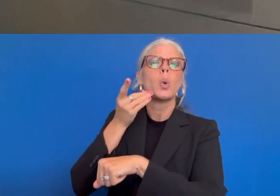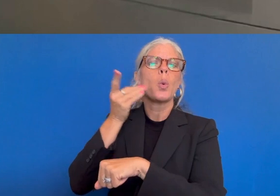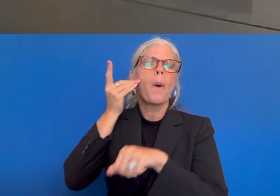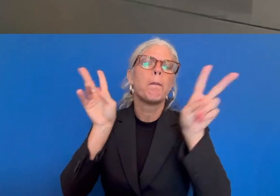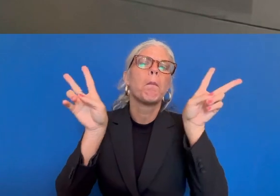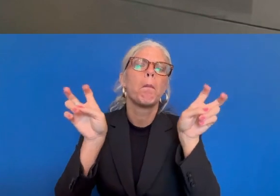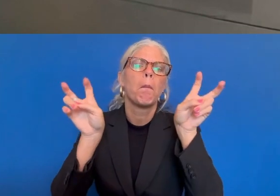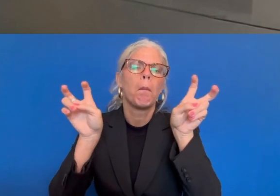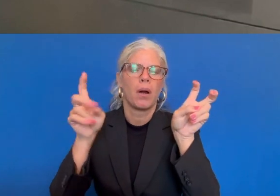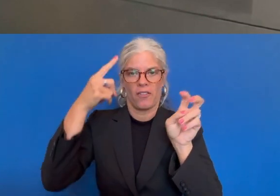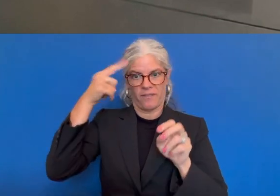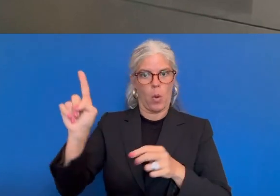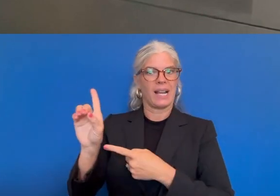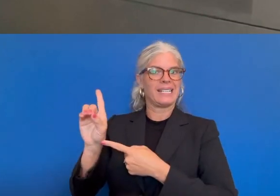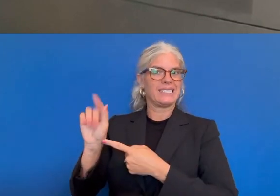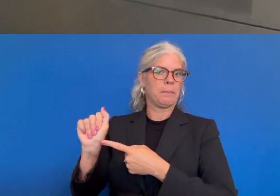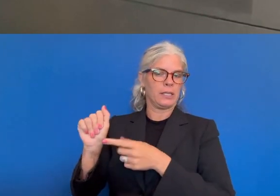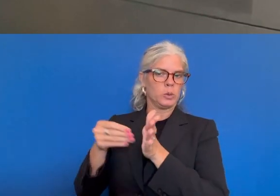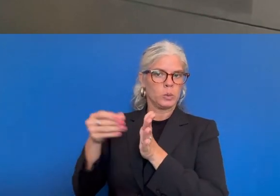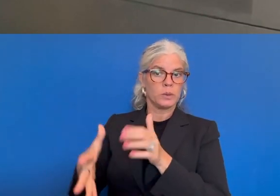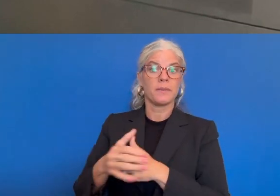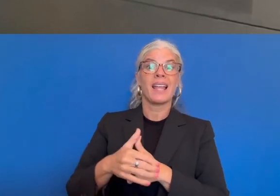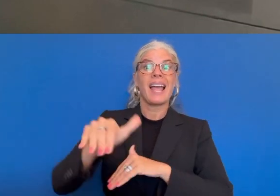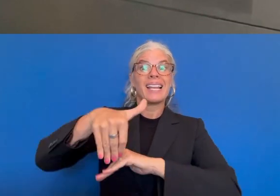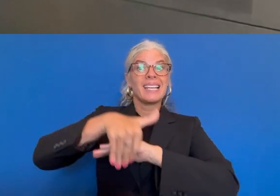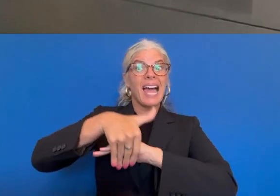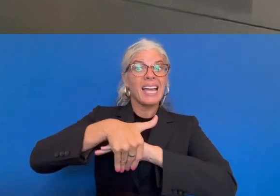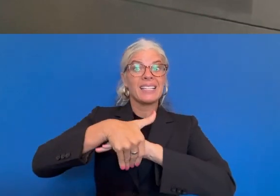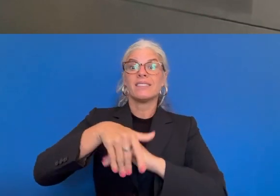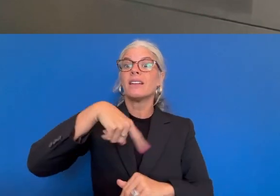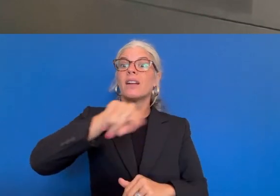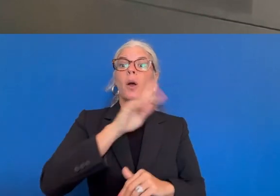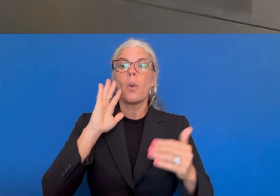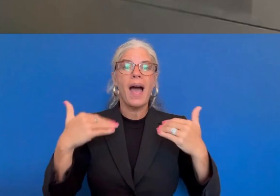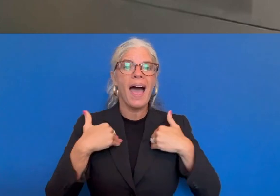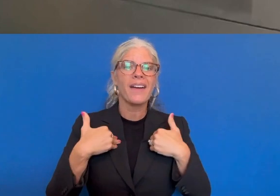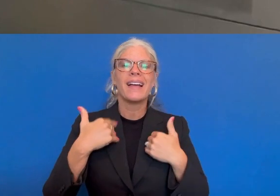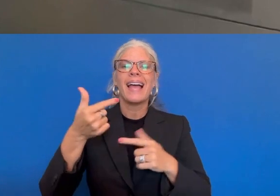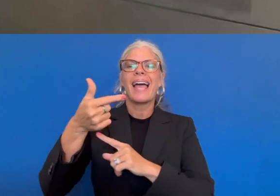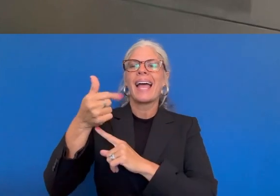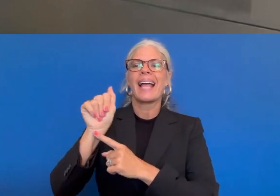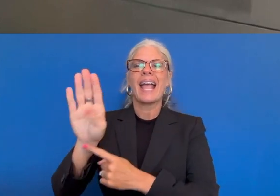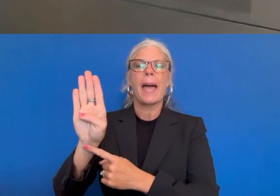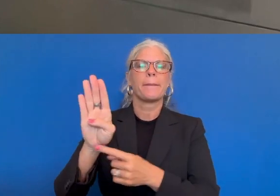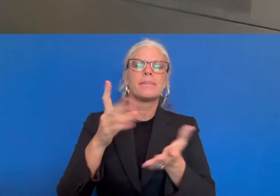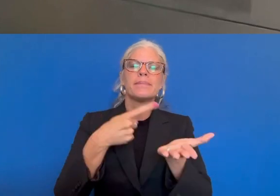and they really created sort of a dormitory for quote unquote, disabled students.